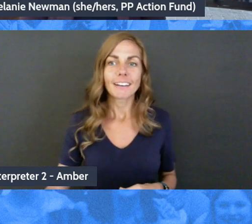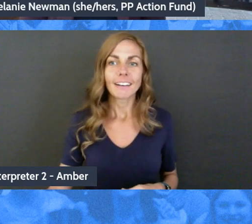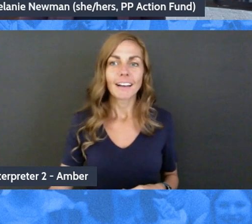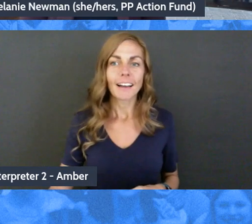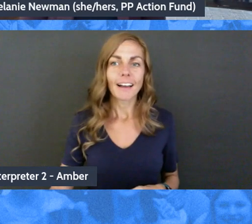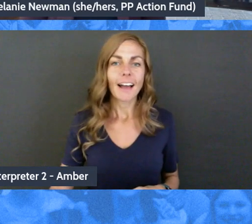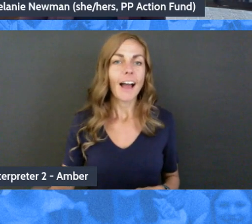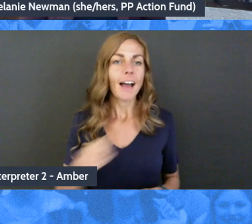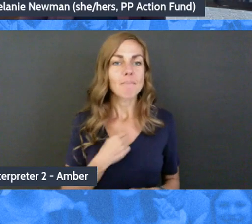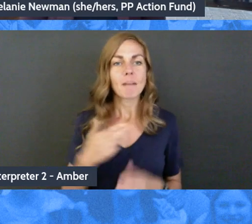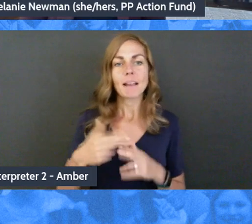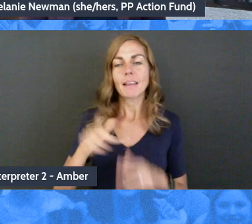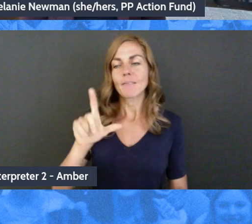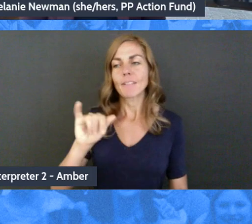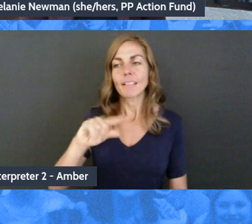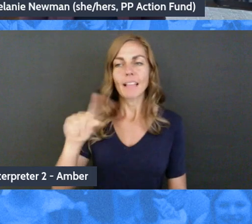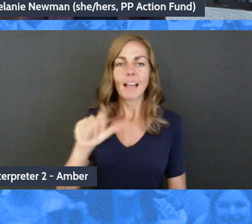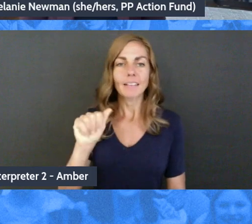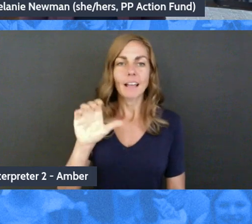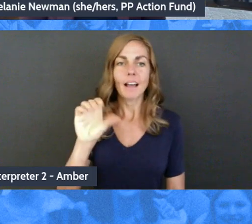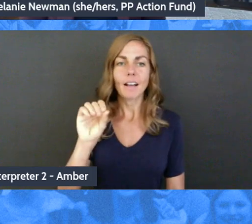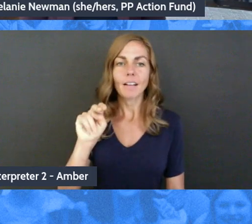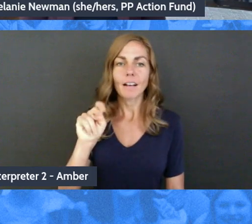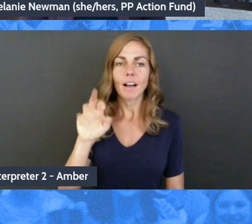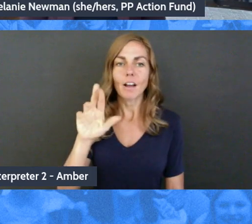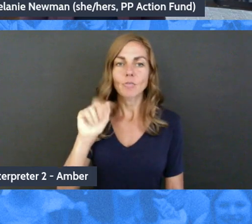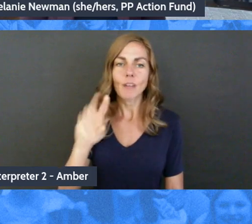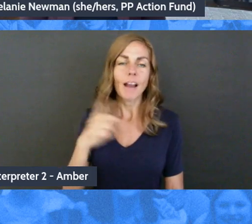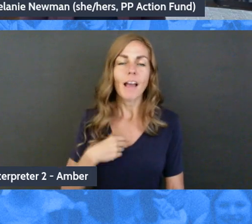I'm the Director of Voter Protection at Fair Fight Action.